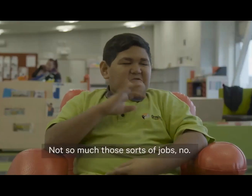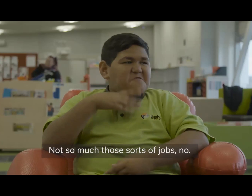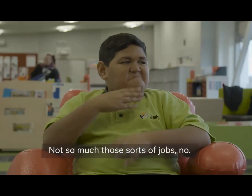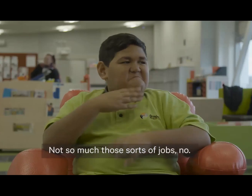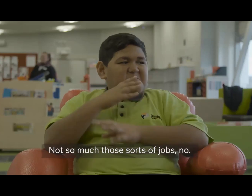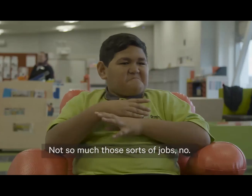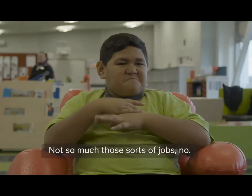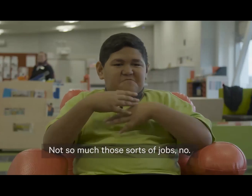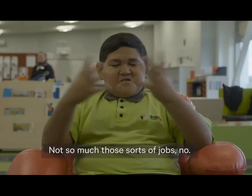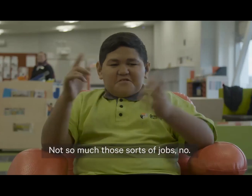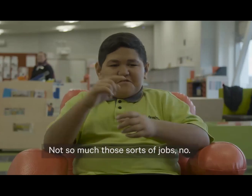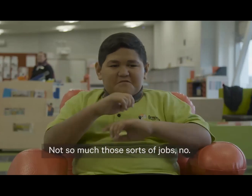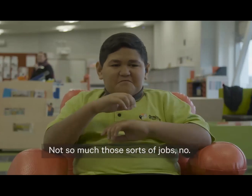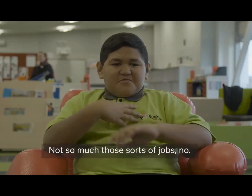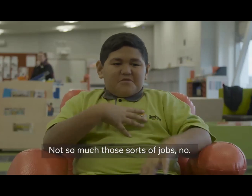Nah, not so much those sorts of jobs, no.